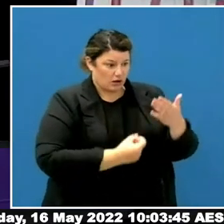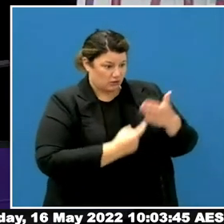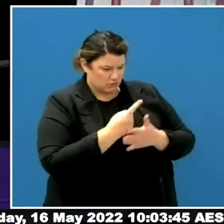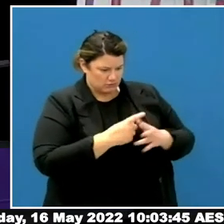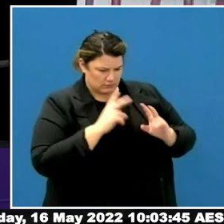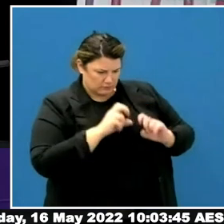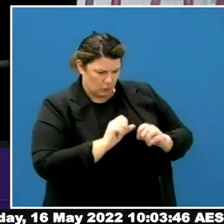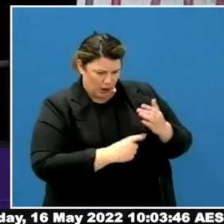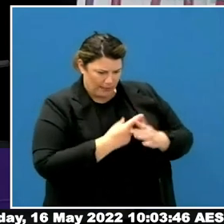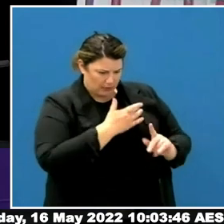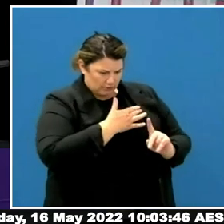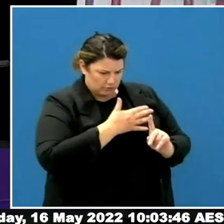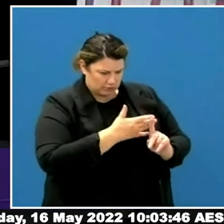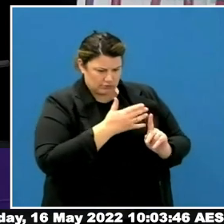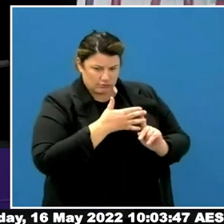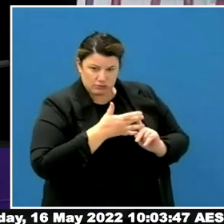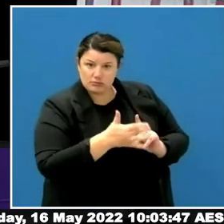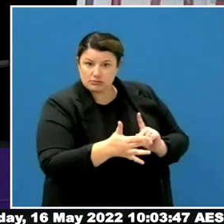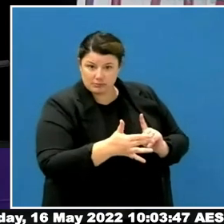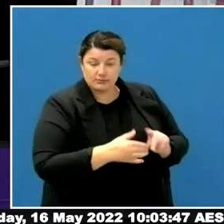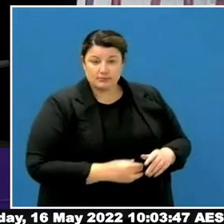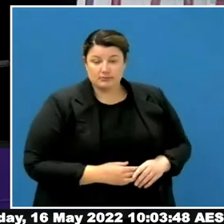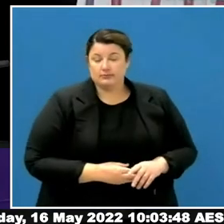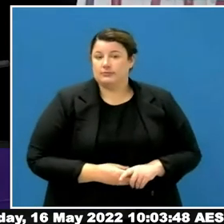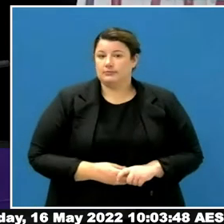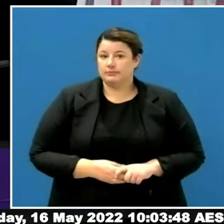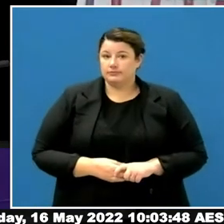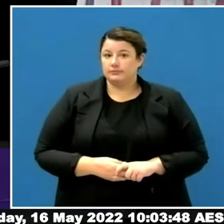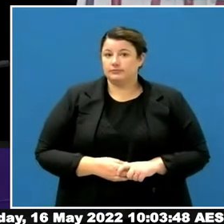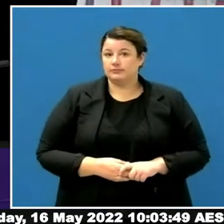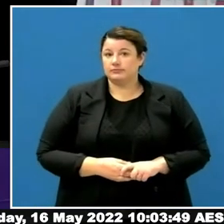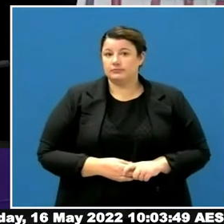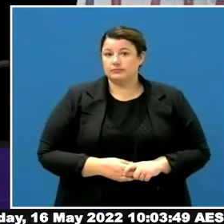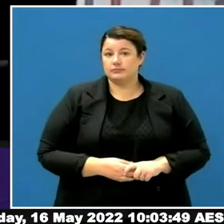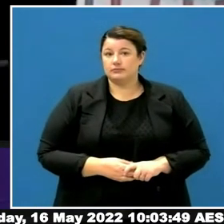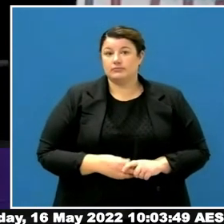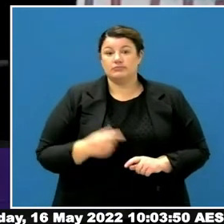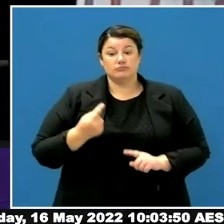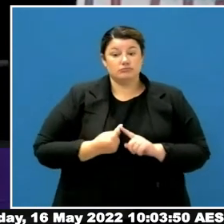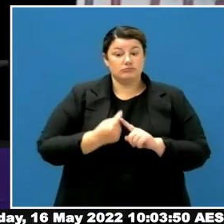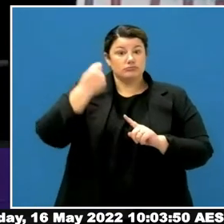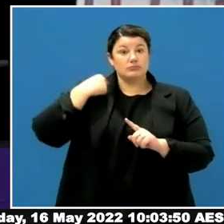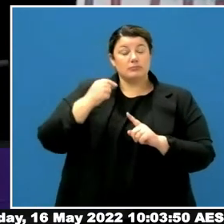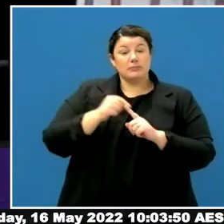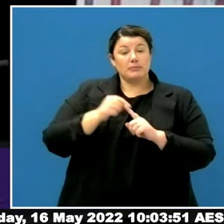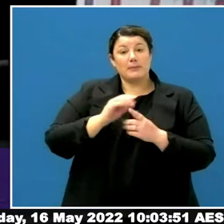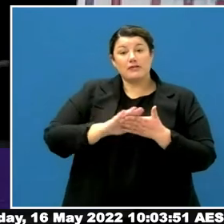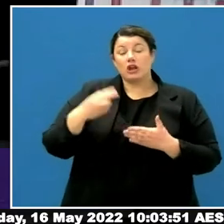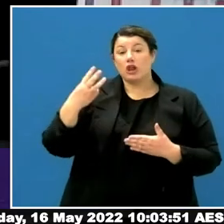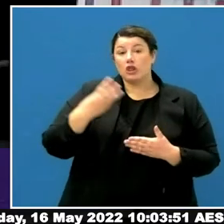Public hearing 13 examined how a service provider, Sunnyfield, delivered NDIS funded